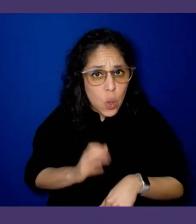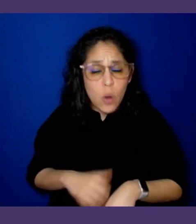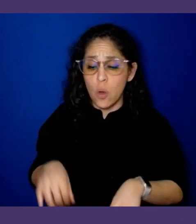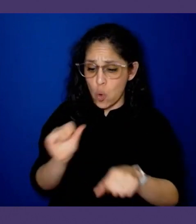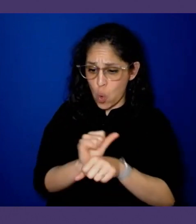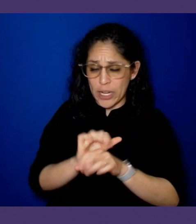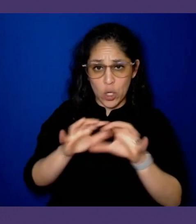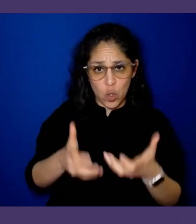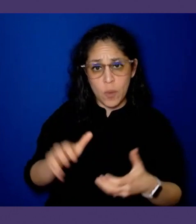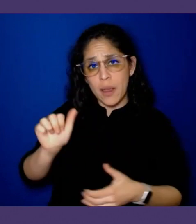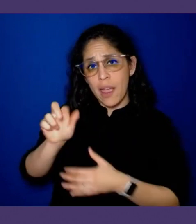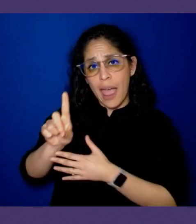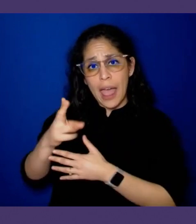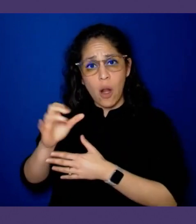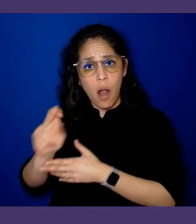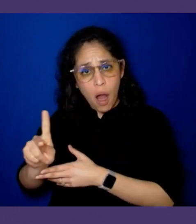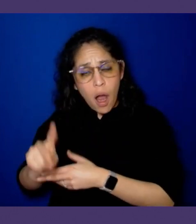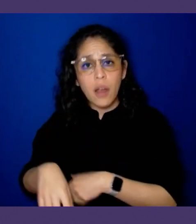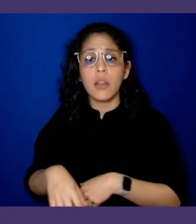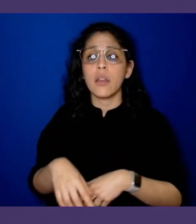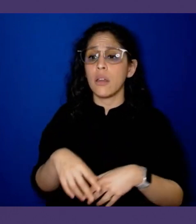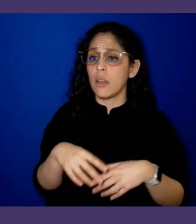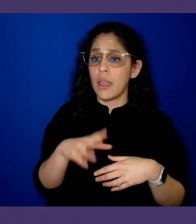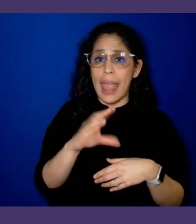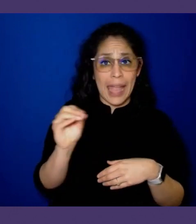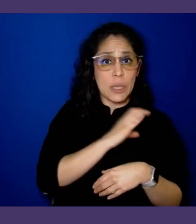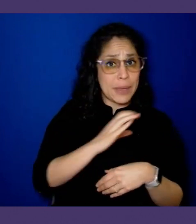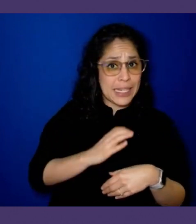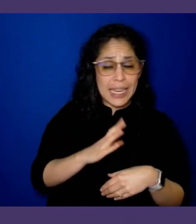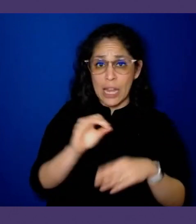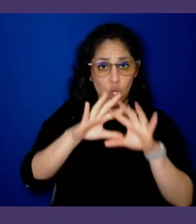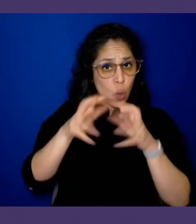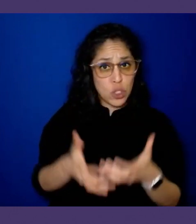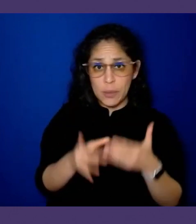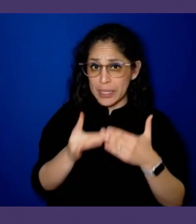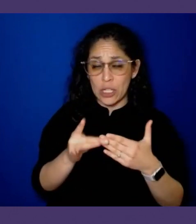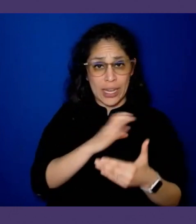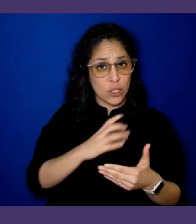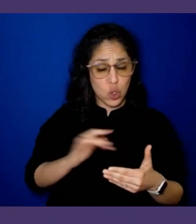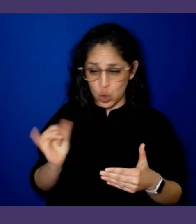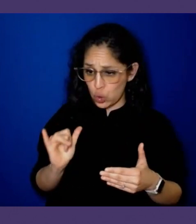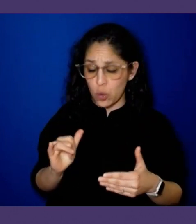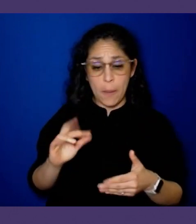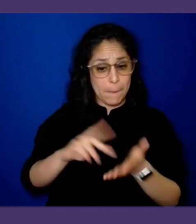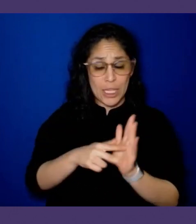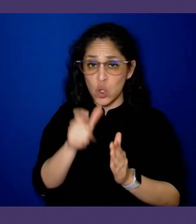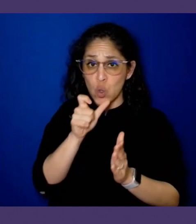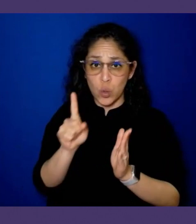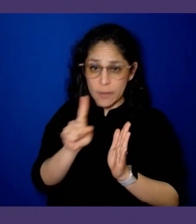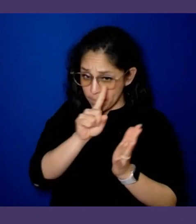our committees and our Global Leadership Council. We have disability representation in leadership in all of our groups.